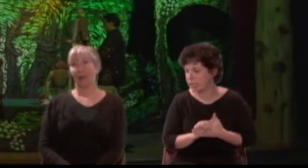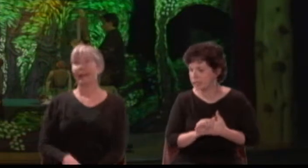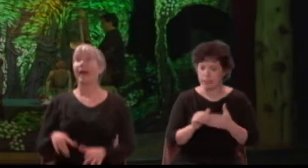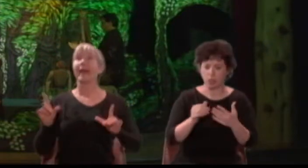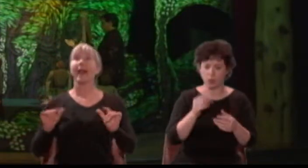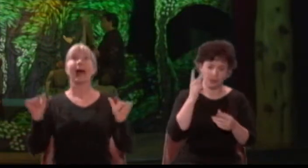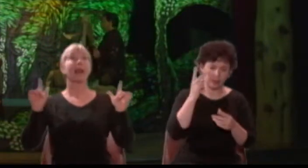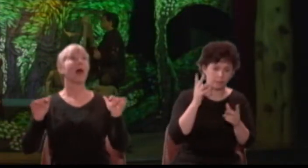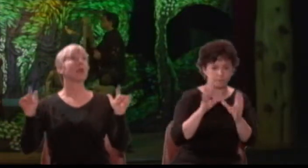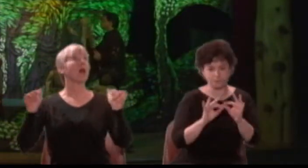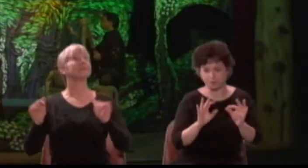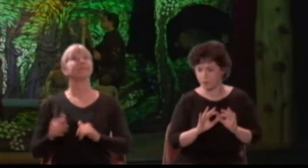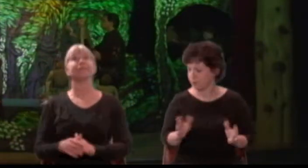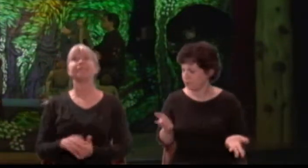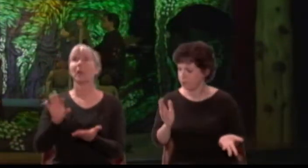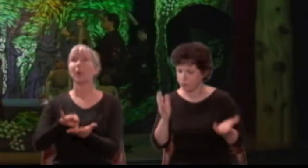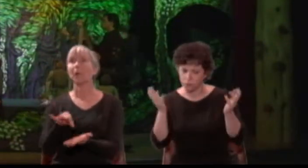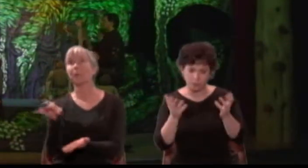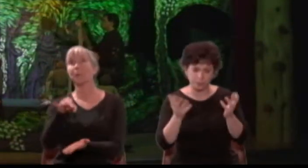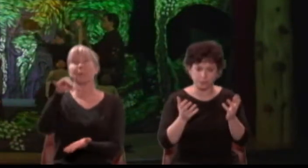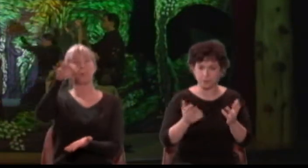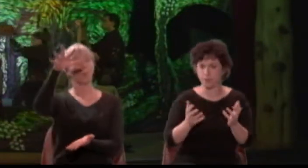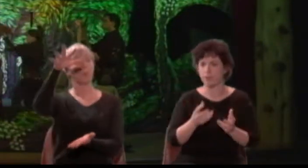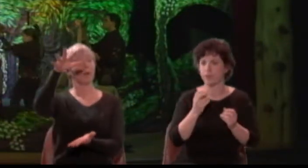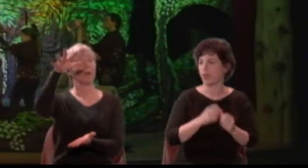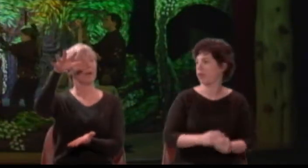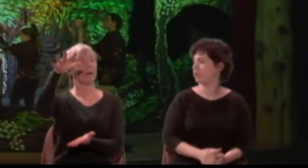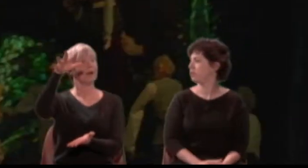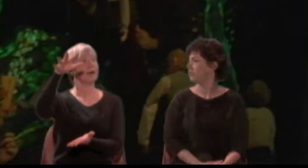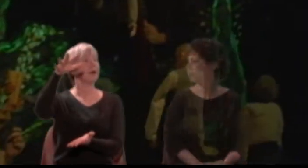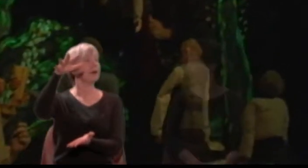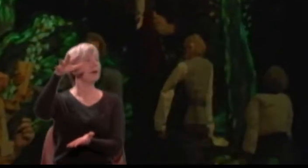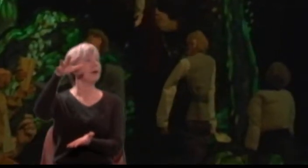[Tinkling bells]